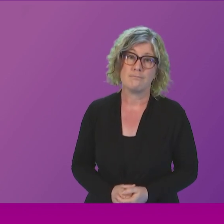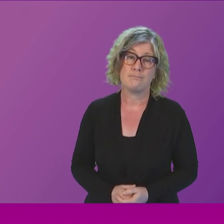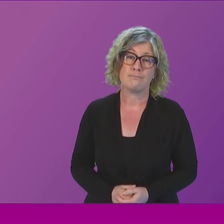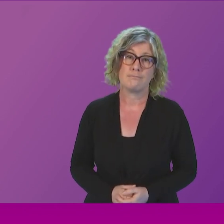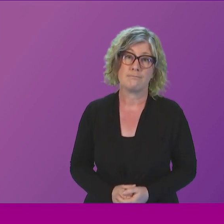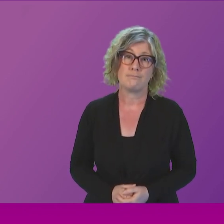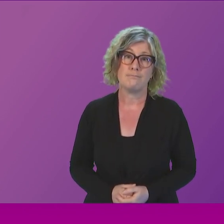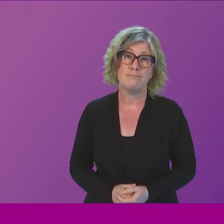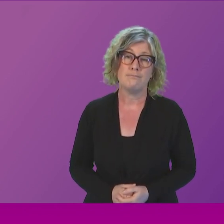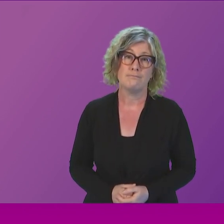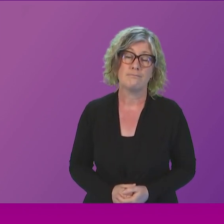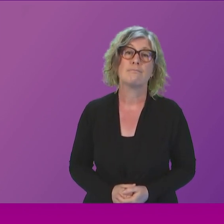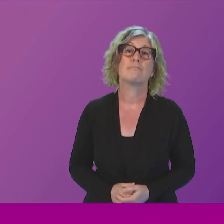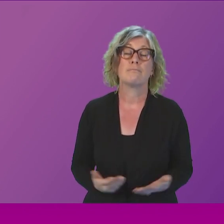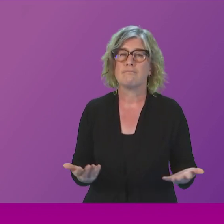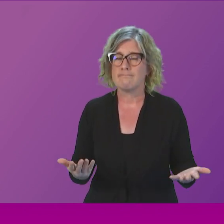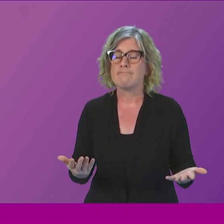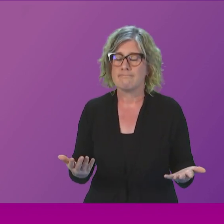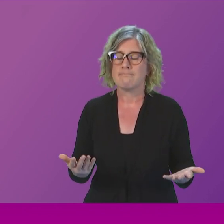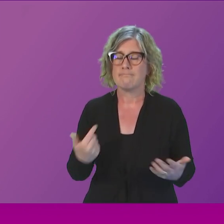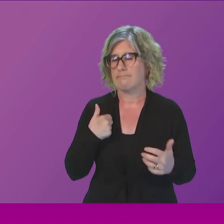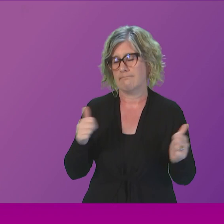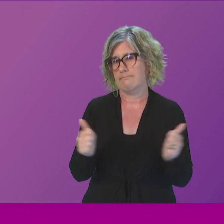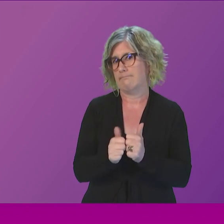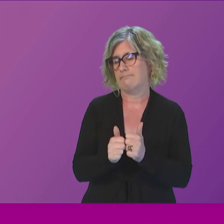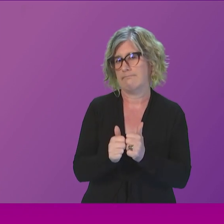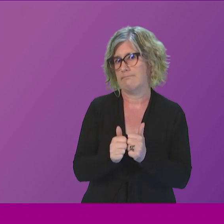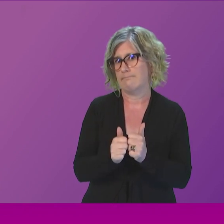I agree with every single word of Gillian Mackay’s question.